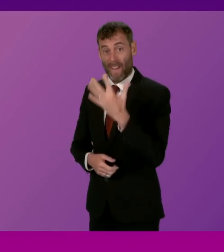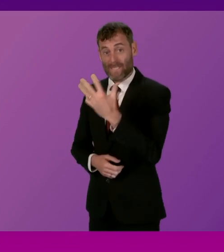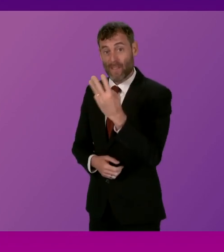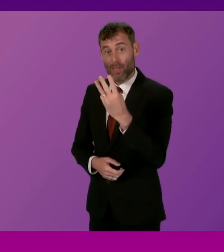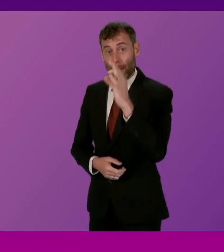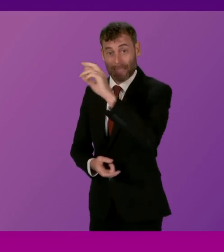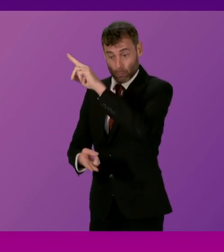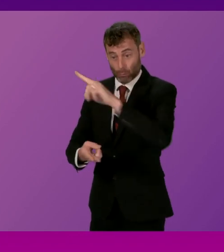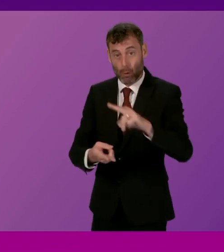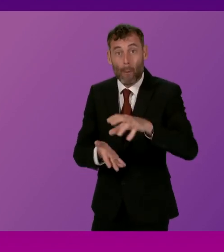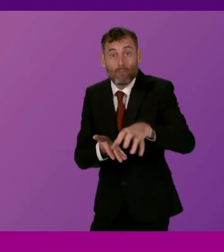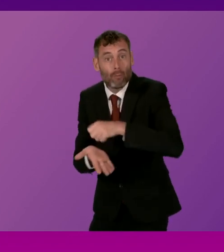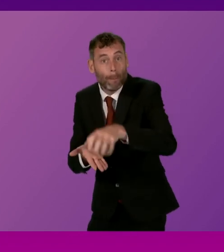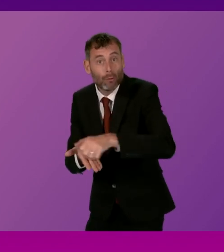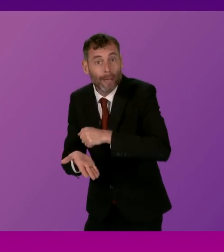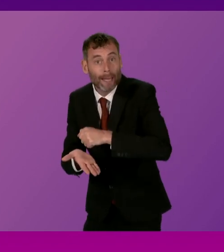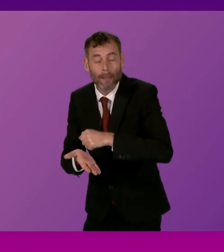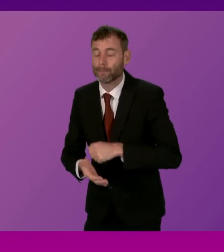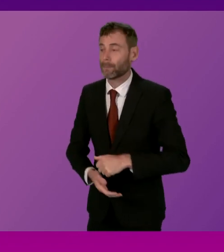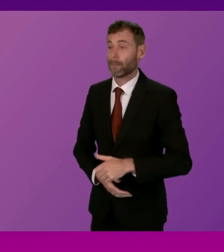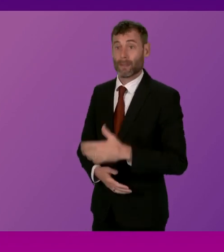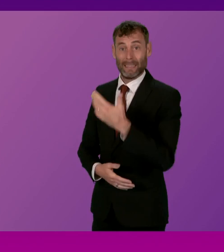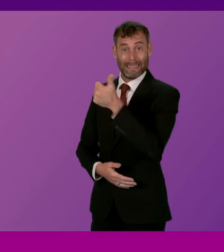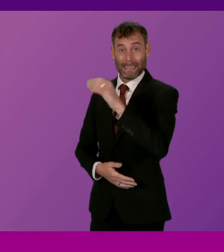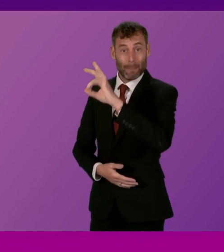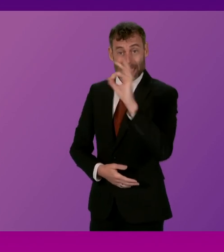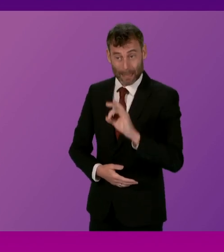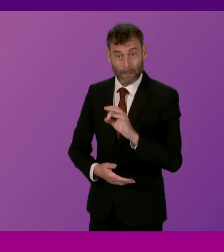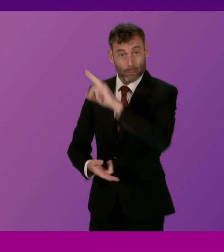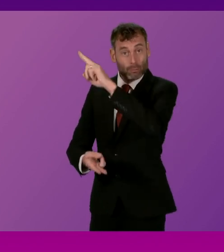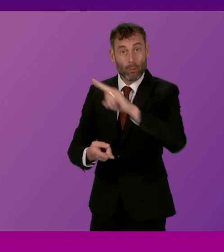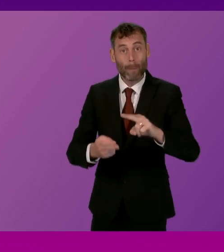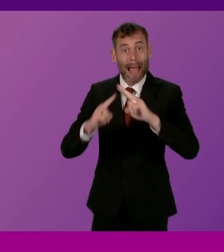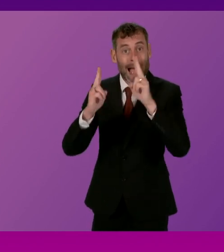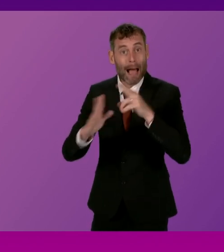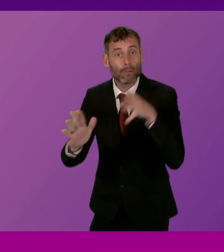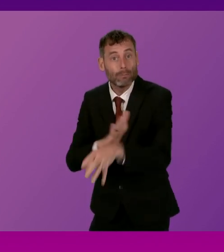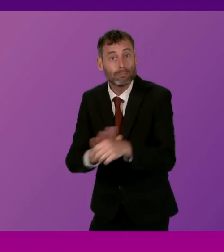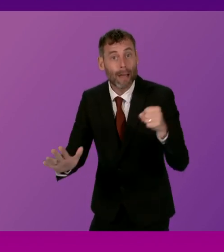71 per cent fall in cases of house breaking, a 65 per cent fall in cases of theft of a